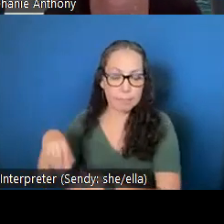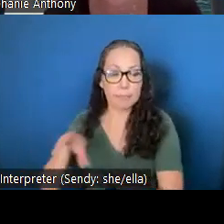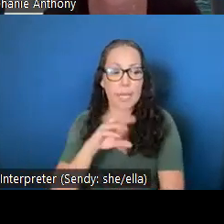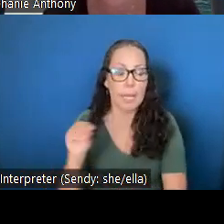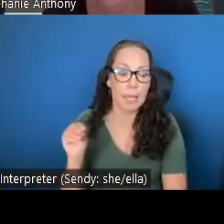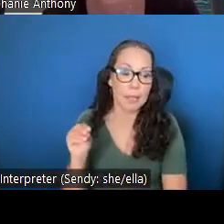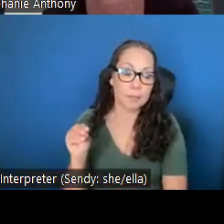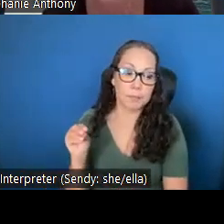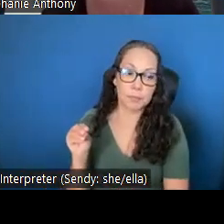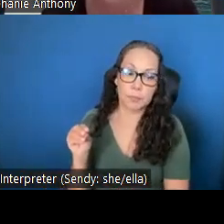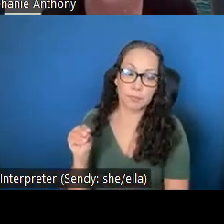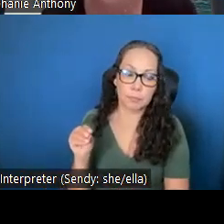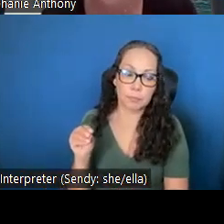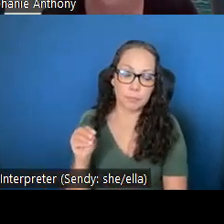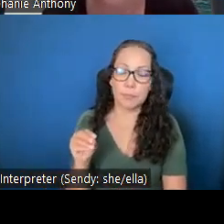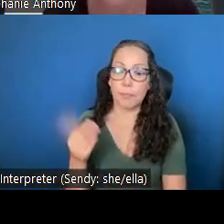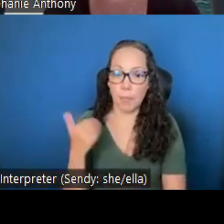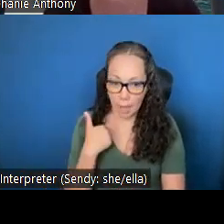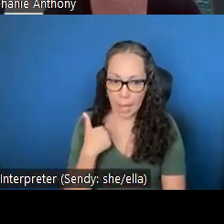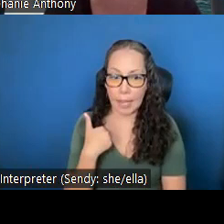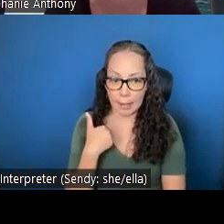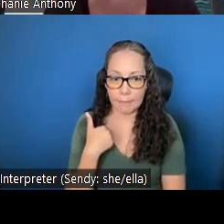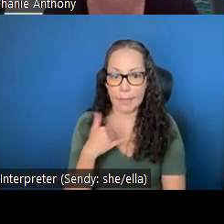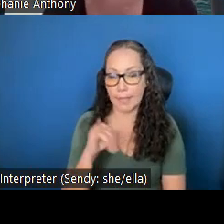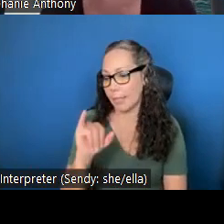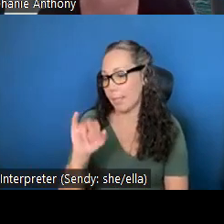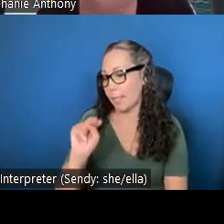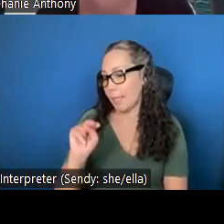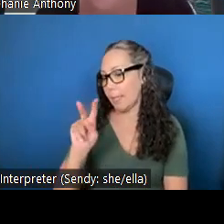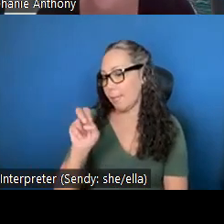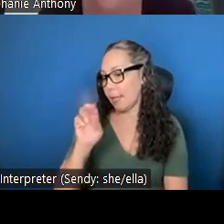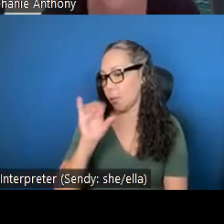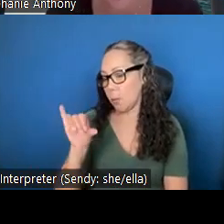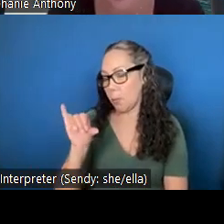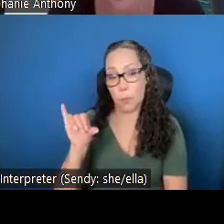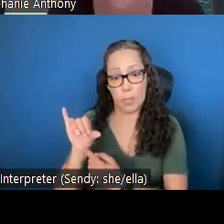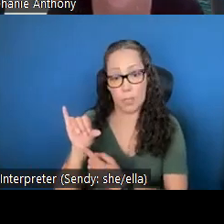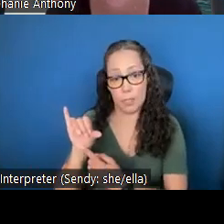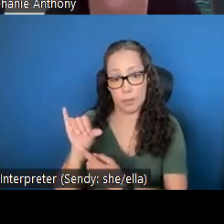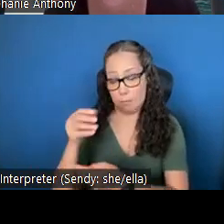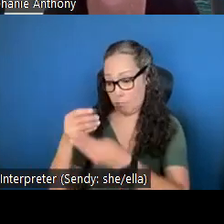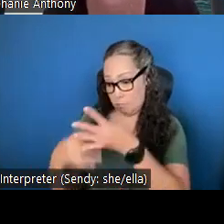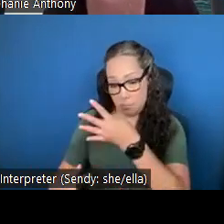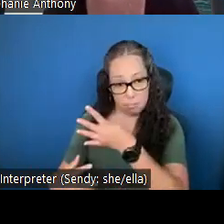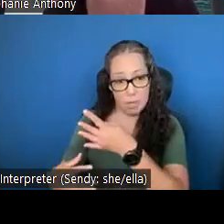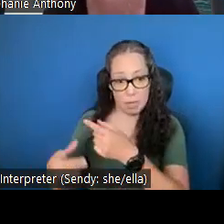there are there are inventories already I think that many of the adrcs have about who their um